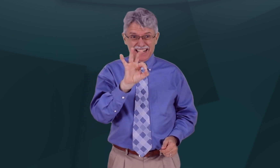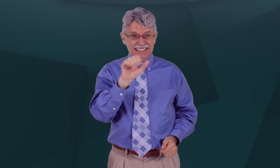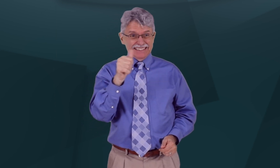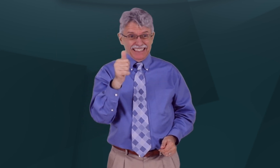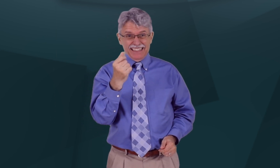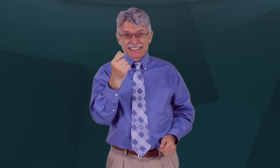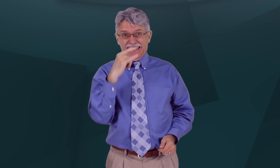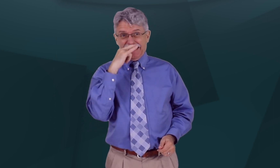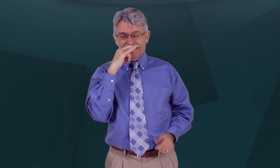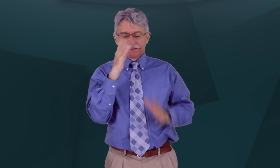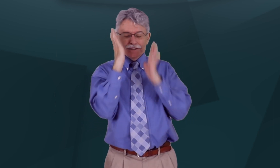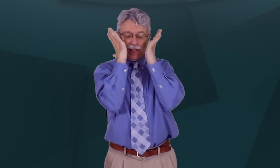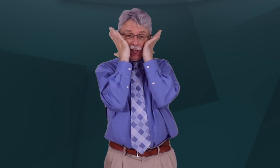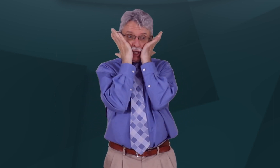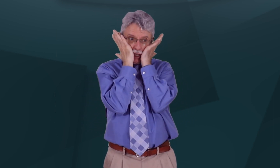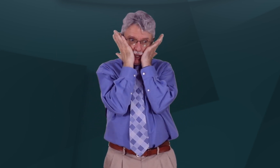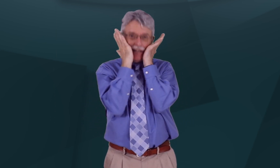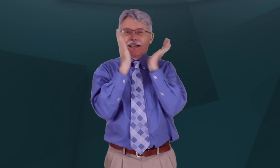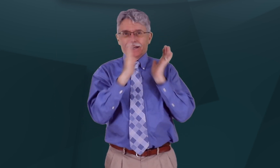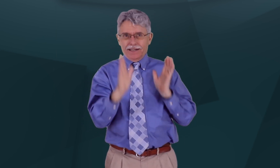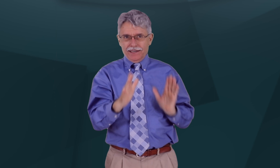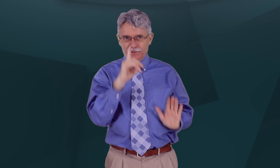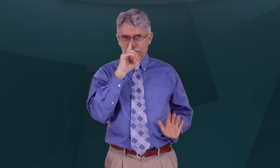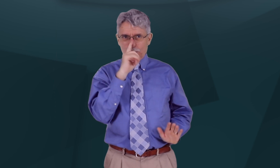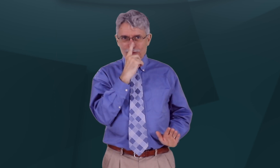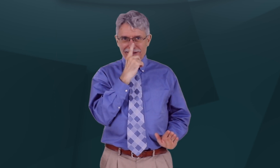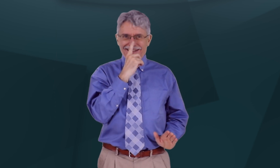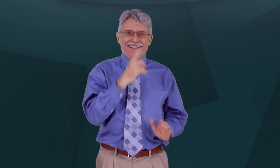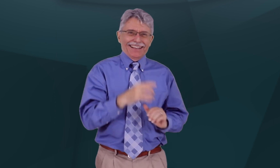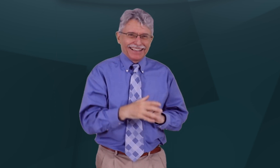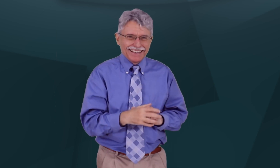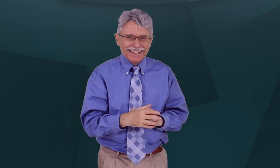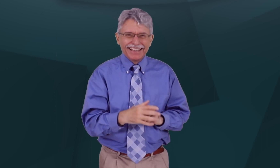You know, we have eight, nine kids at home some days and it's never boring!